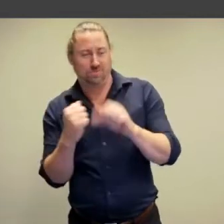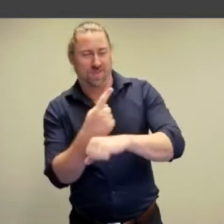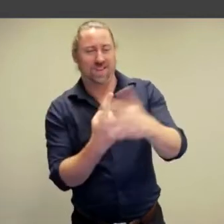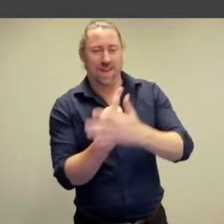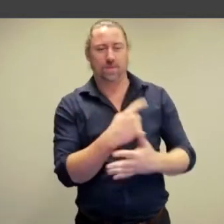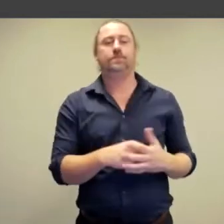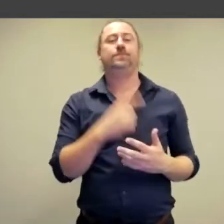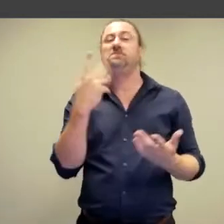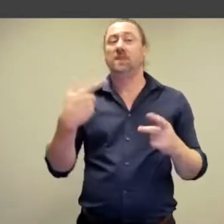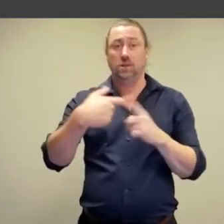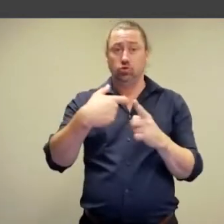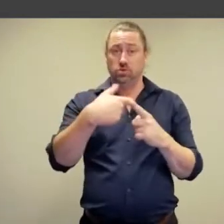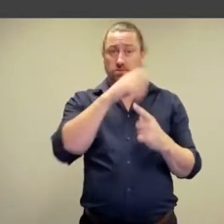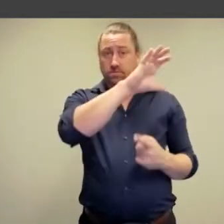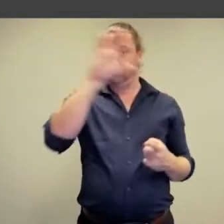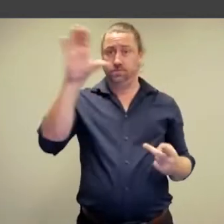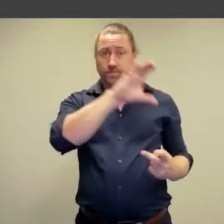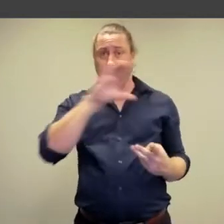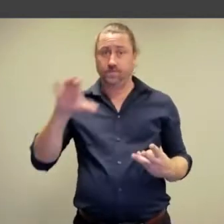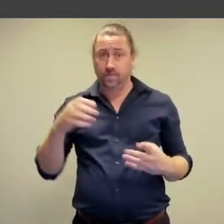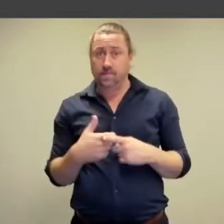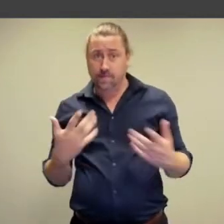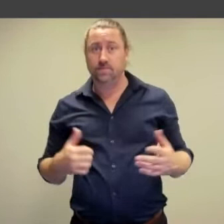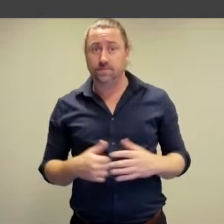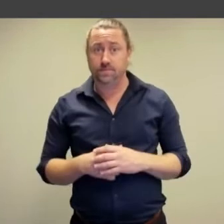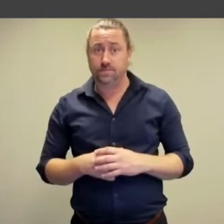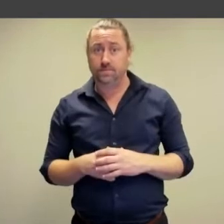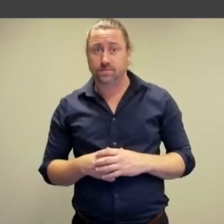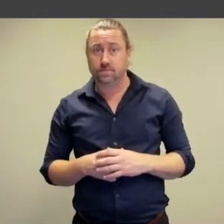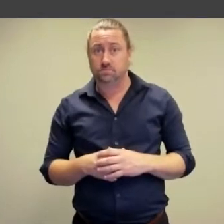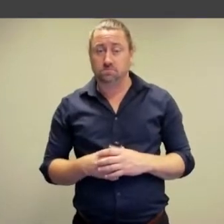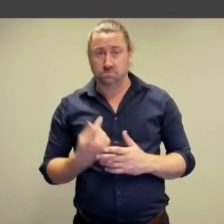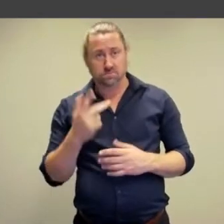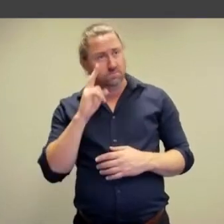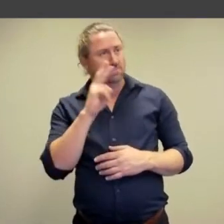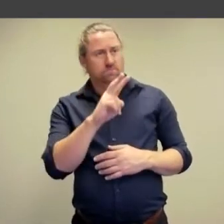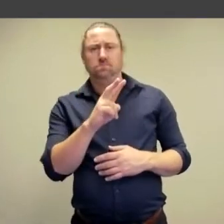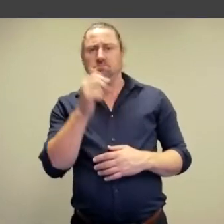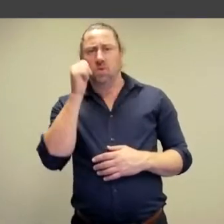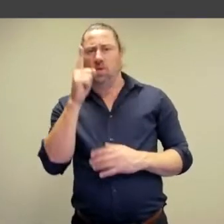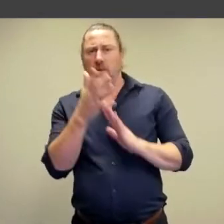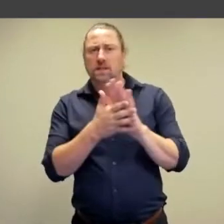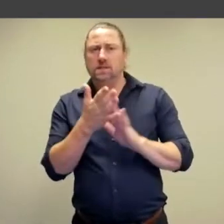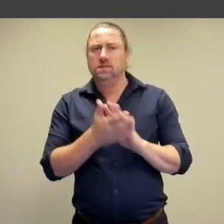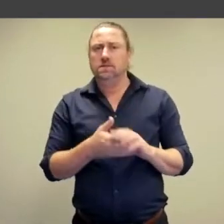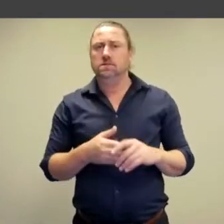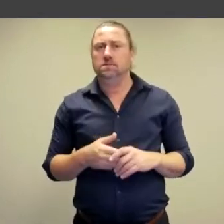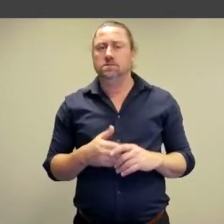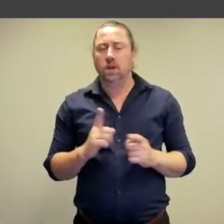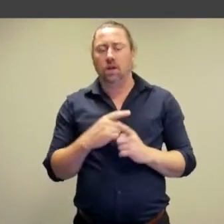in the kitchen and immediately recognize this visual language. It kind of calls to